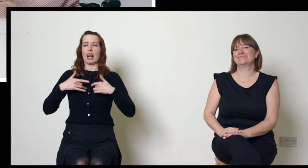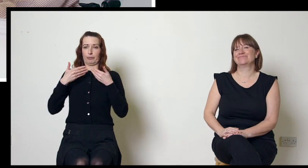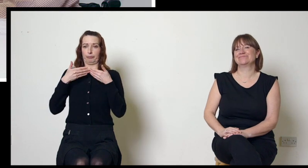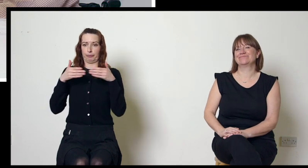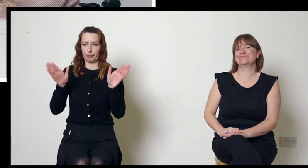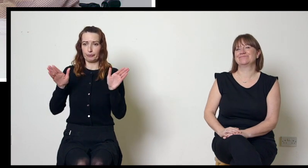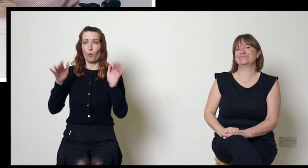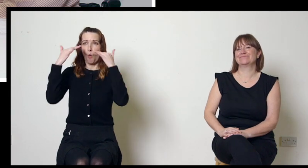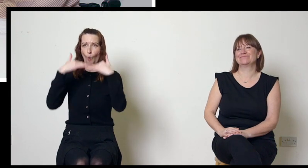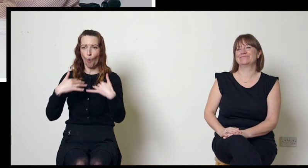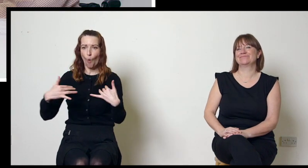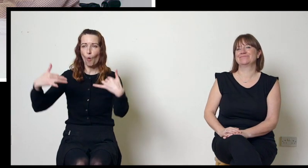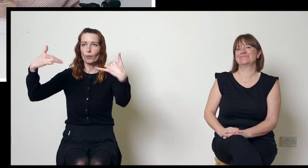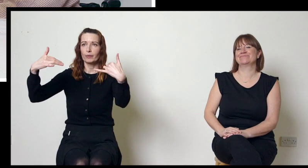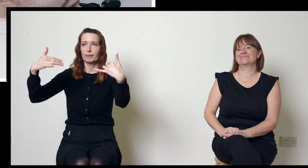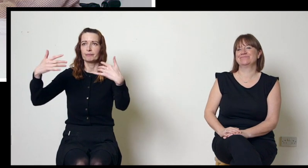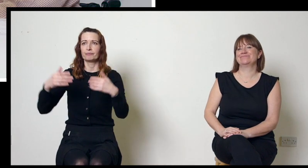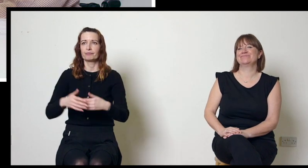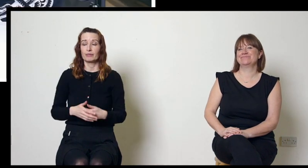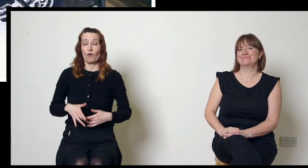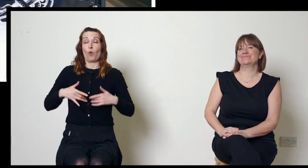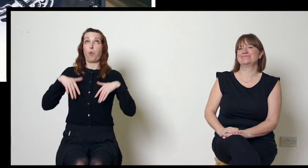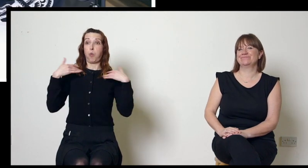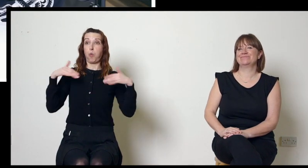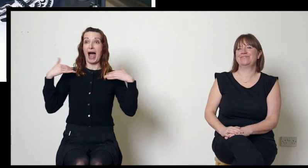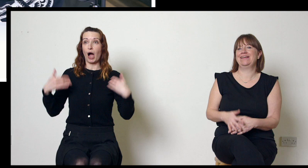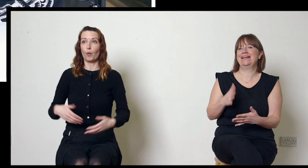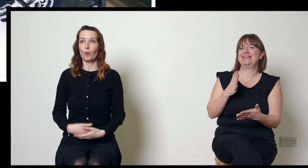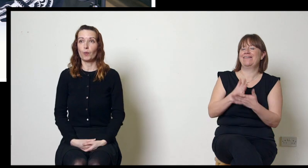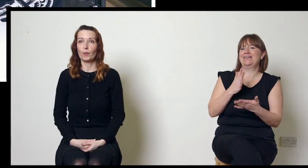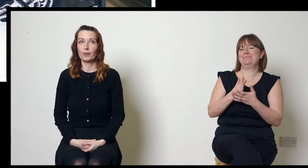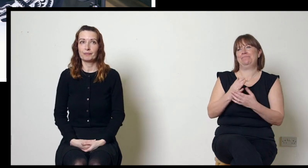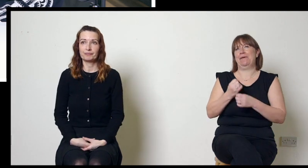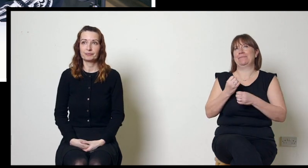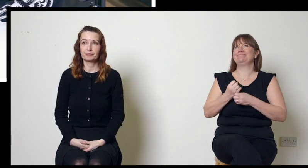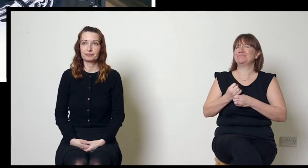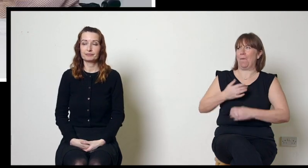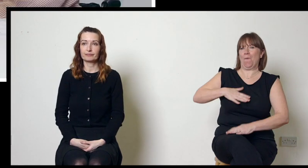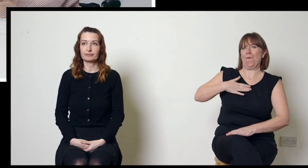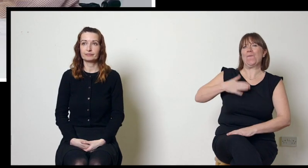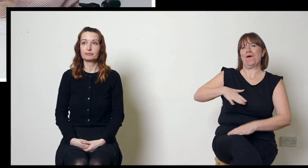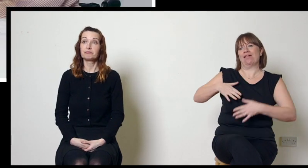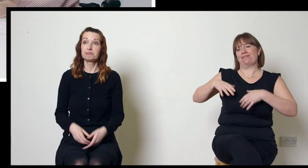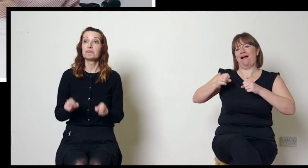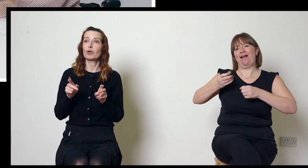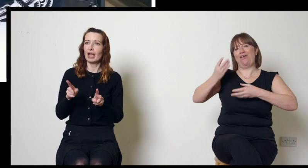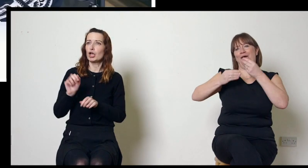the audience and just. Yeah I thought it was wonderful. It was definitely the catalyst for me wanting to learn BSL. Okay, now you've really gotten into it.